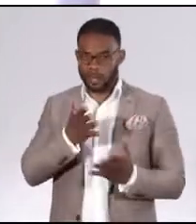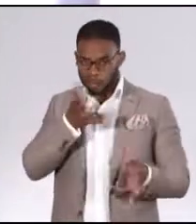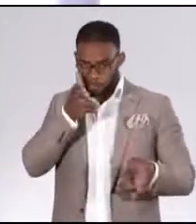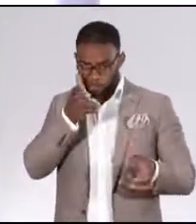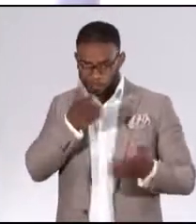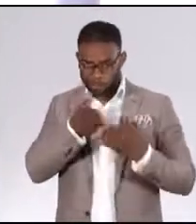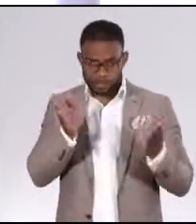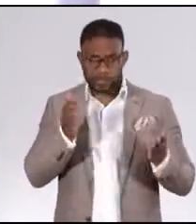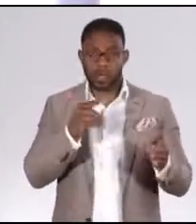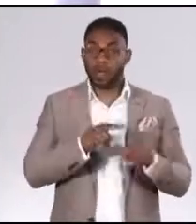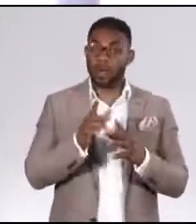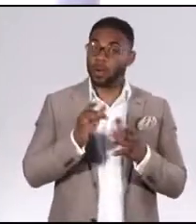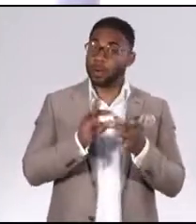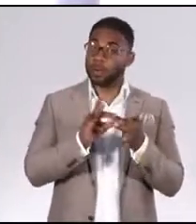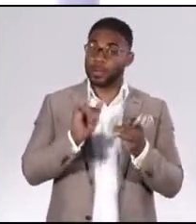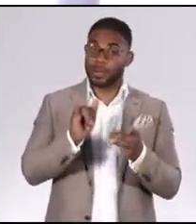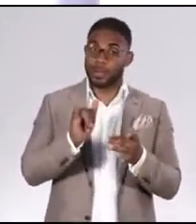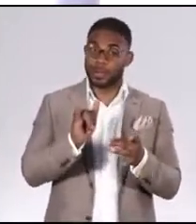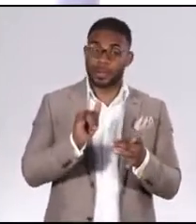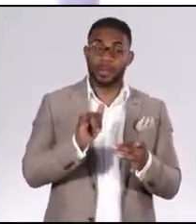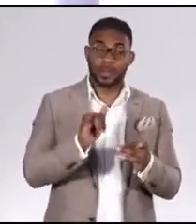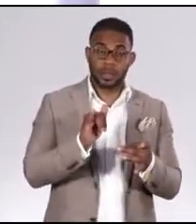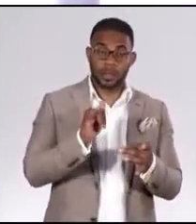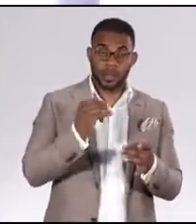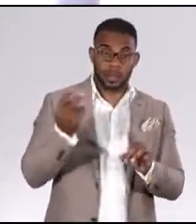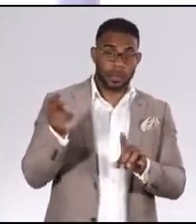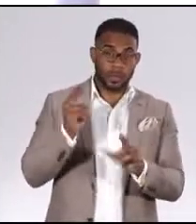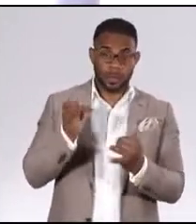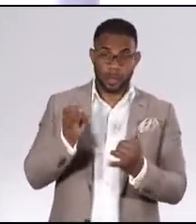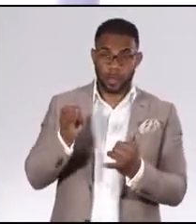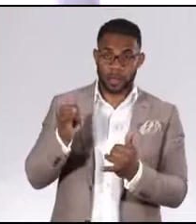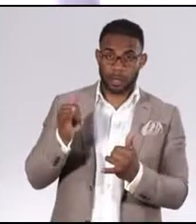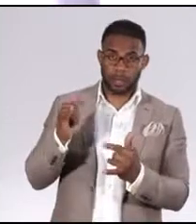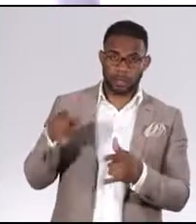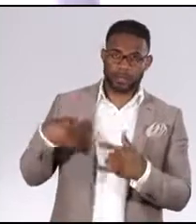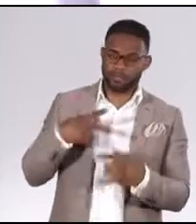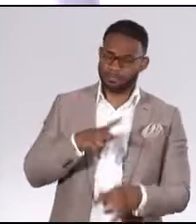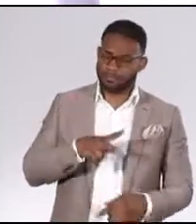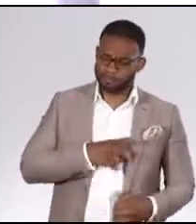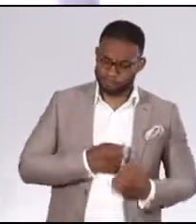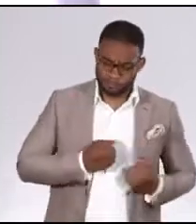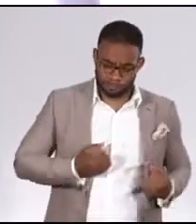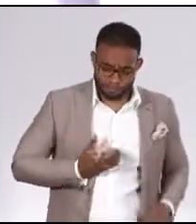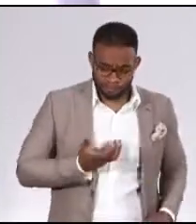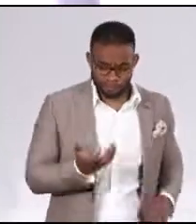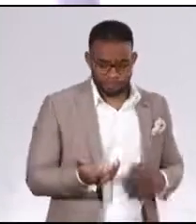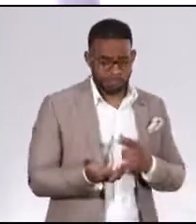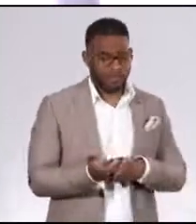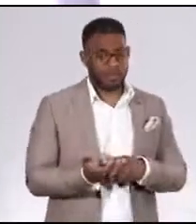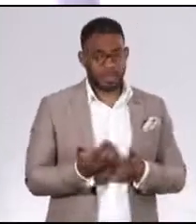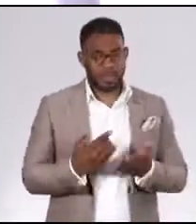I also wanna mention that views today are going to be inherently personal. and The discussion may even get emotional at times.